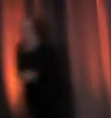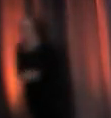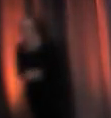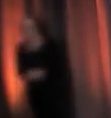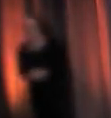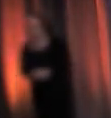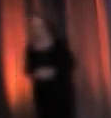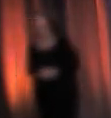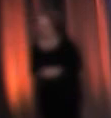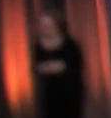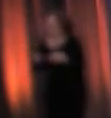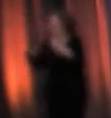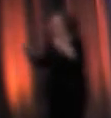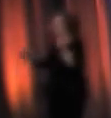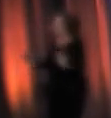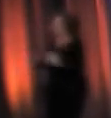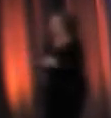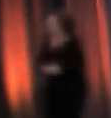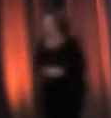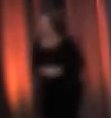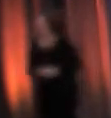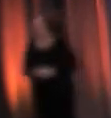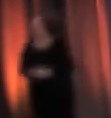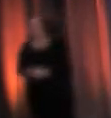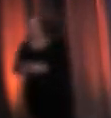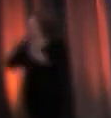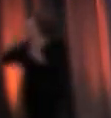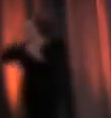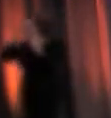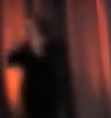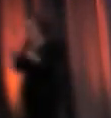Finally the decade of Jodi Awards, nominations,